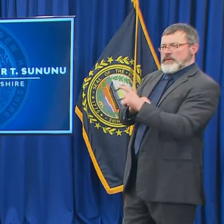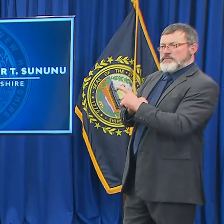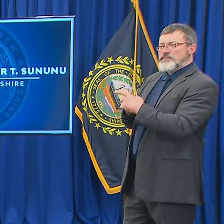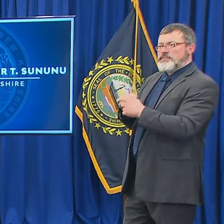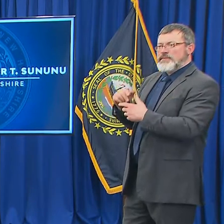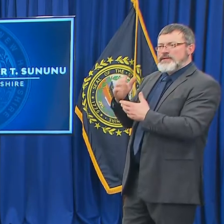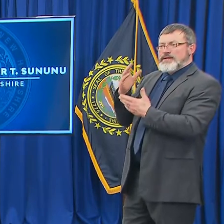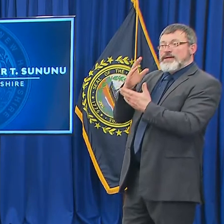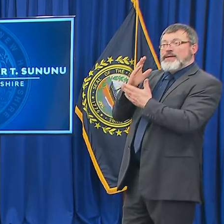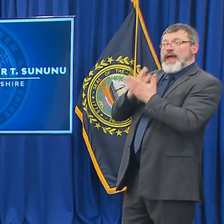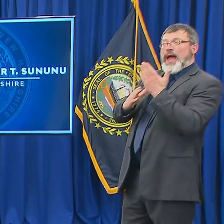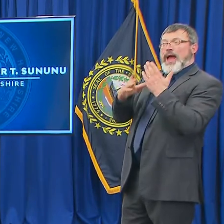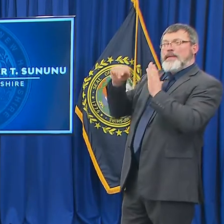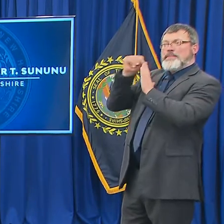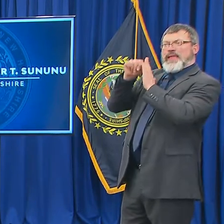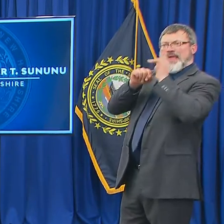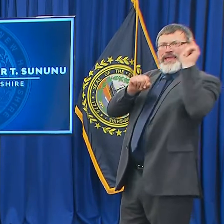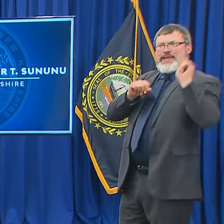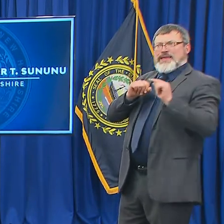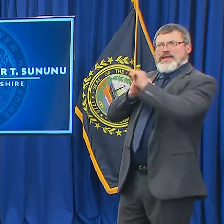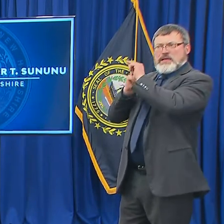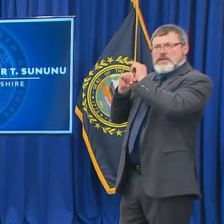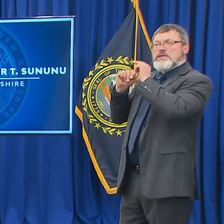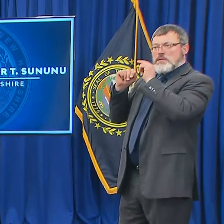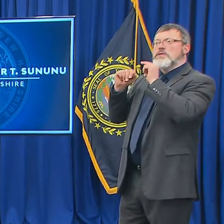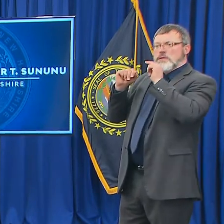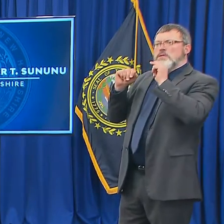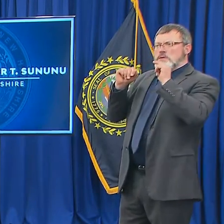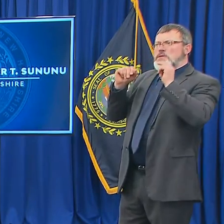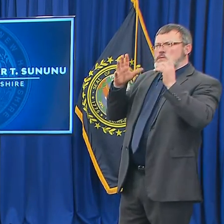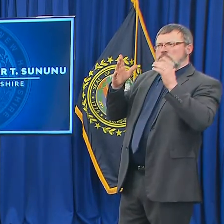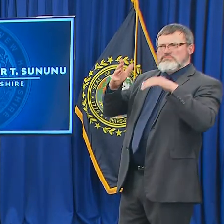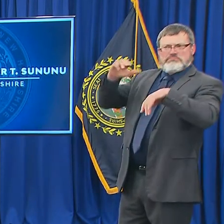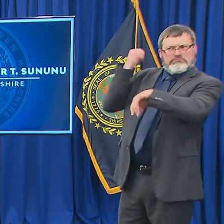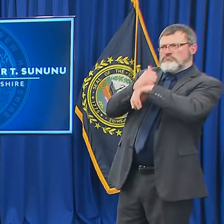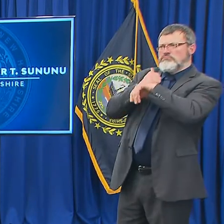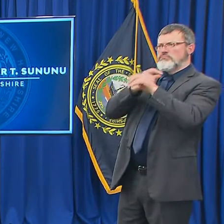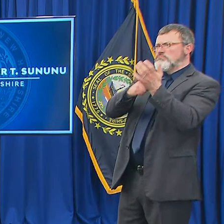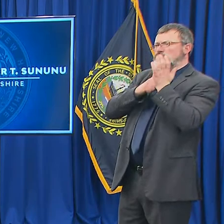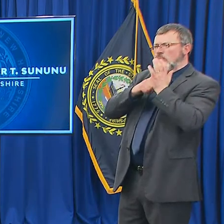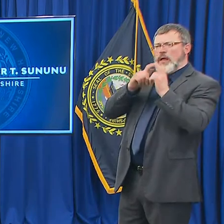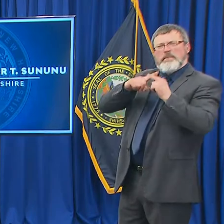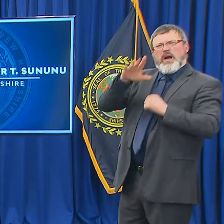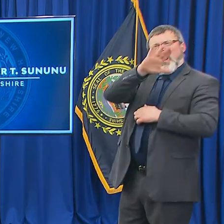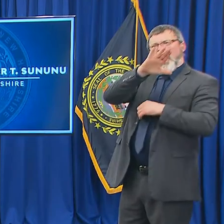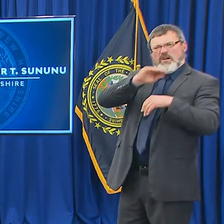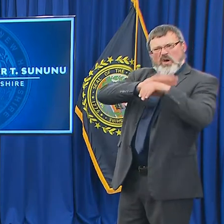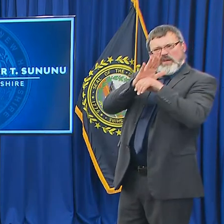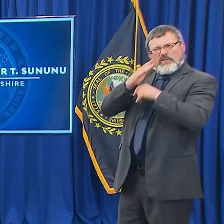to take it very seriously because that community transmission is now shutting down schools that otherwise not do.